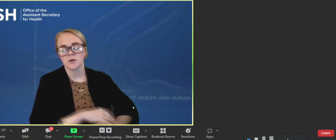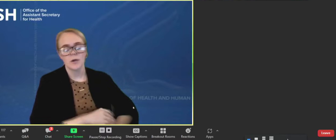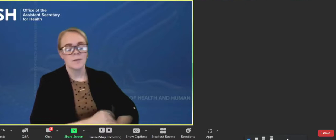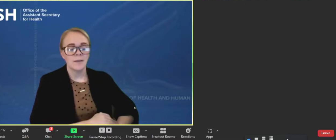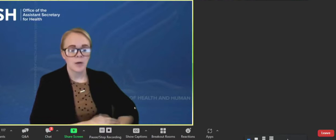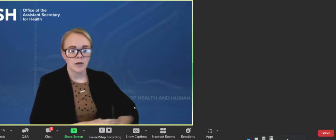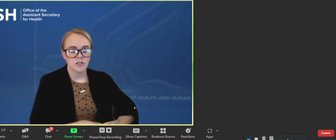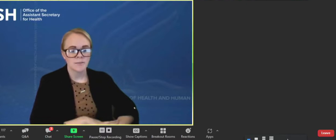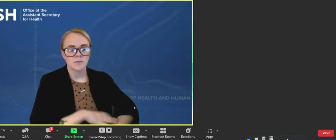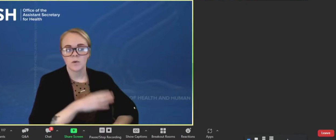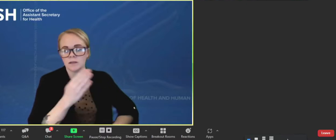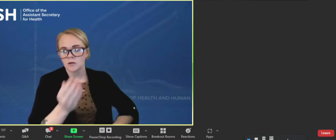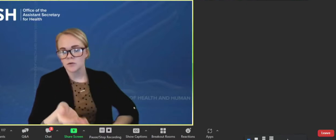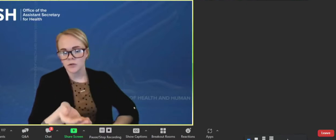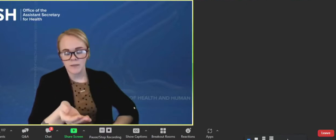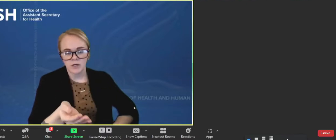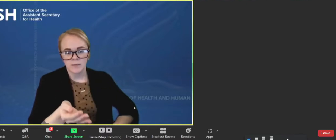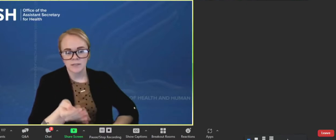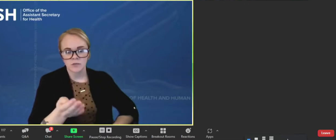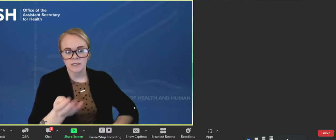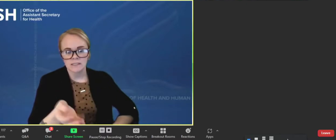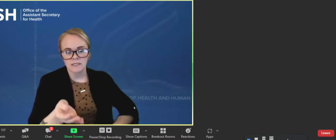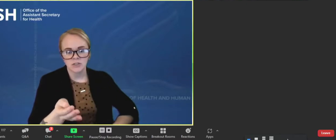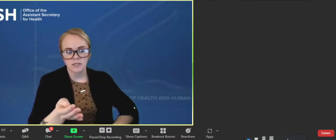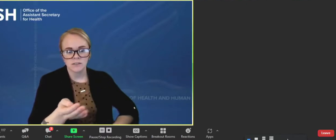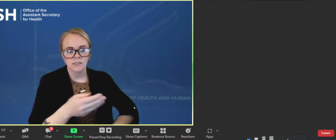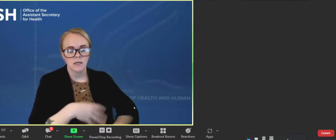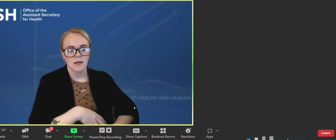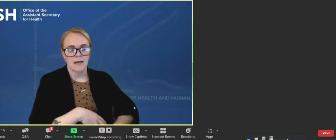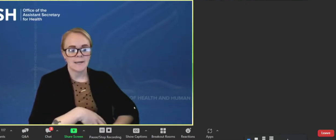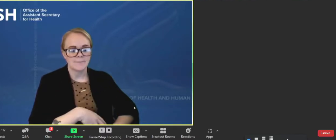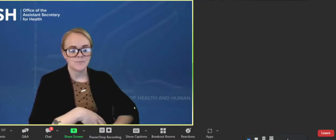to make partnerships with local community-based organizations such as